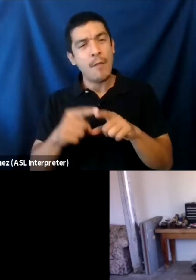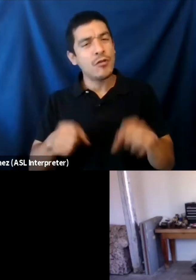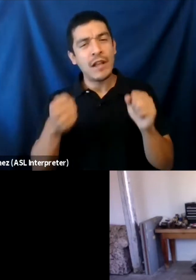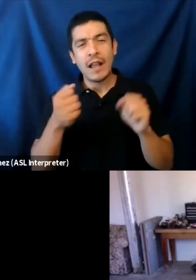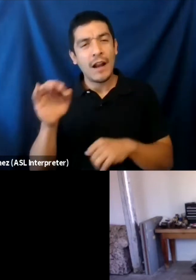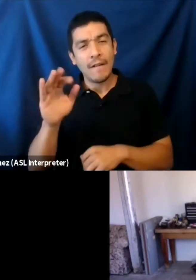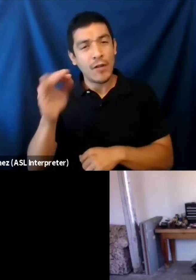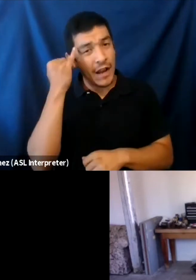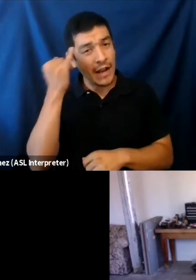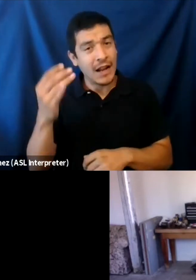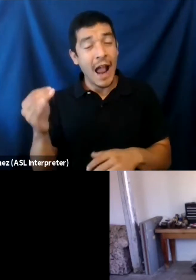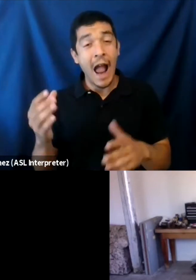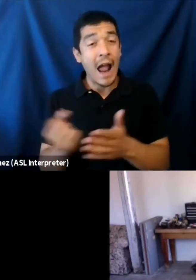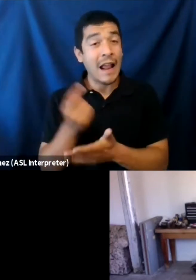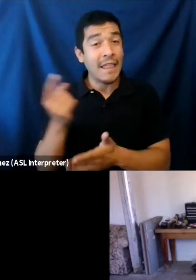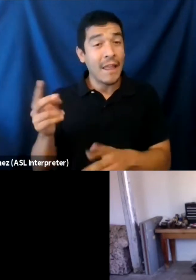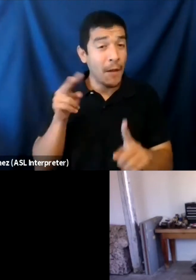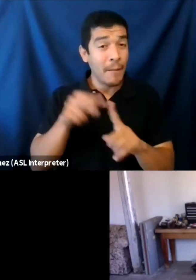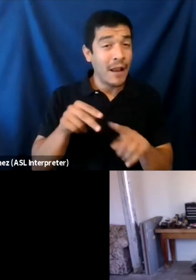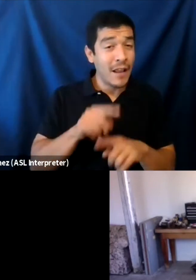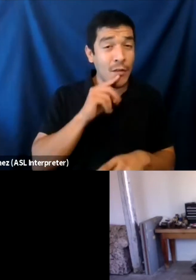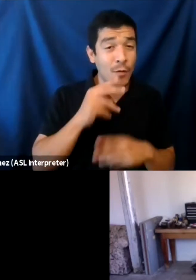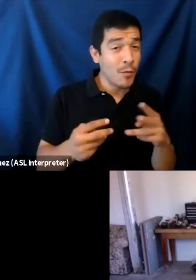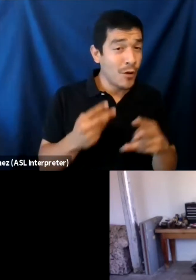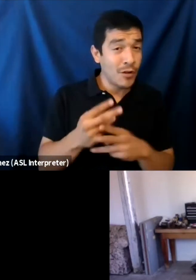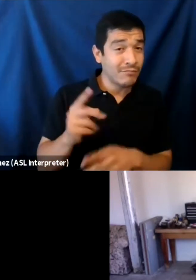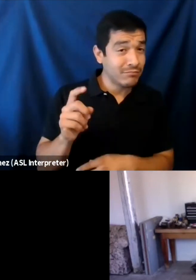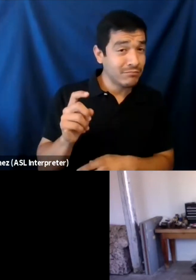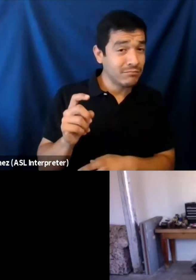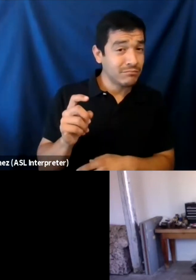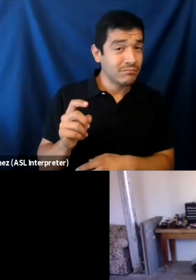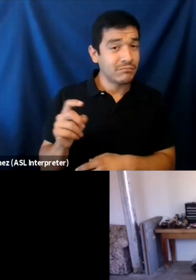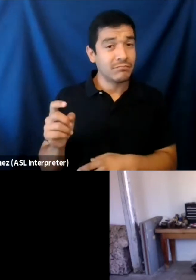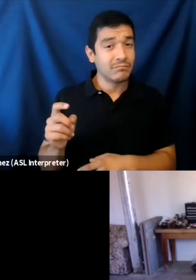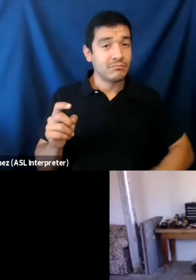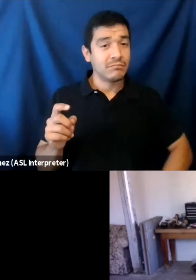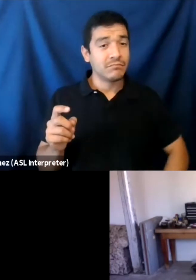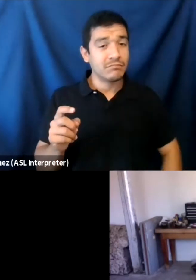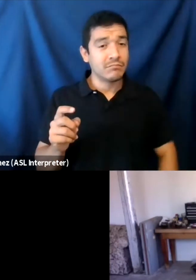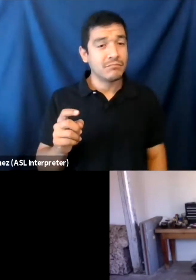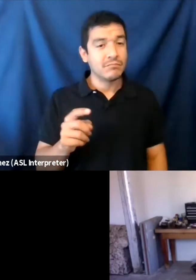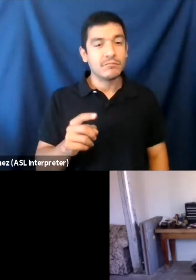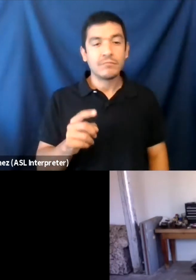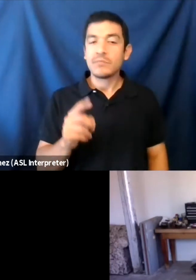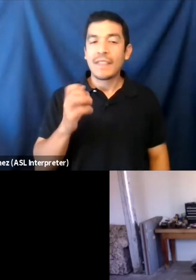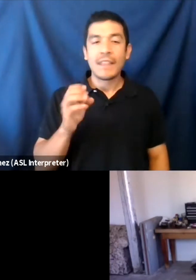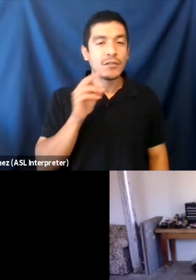and get them applied in the real world about policing and body cameras?